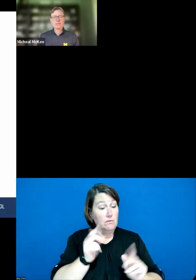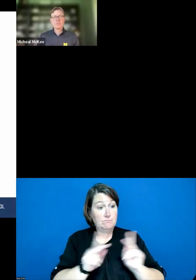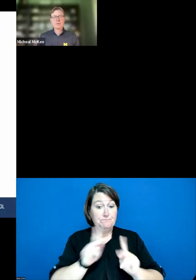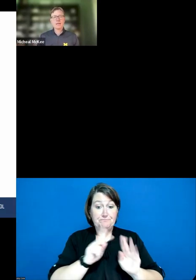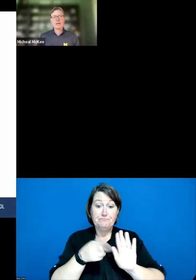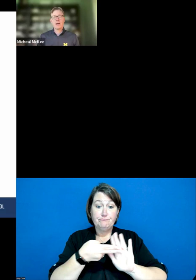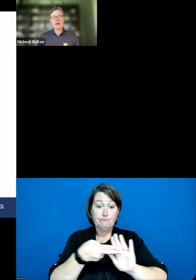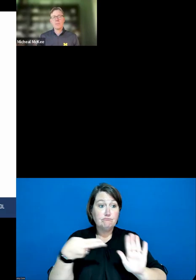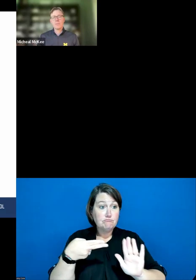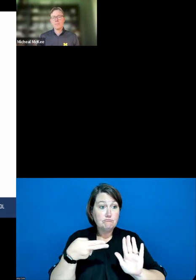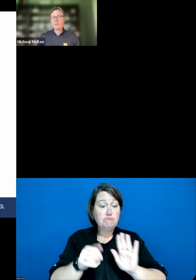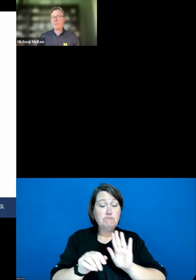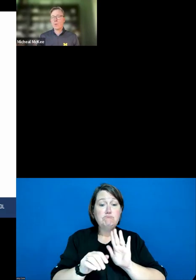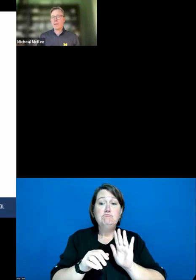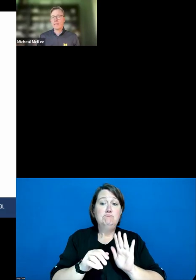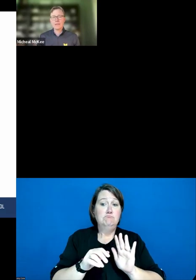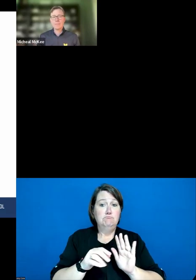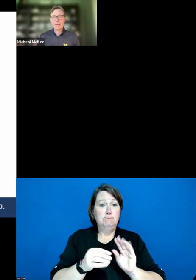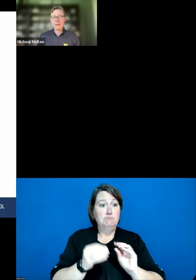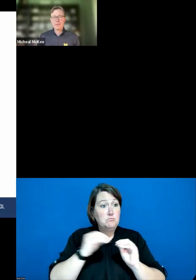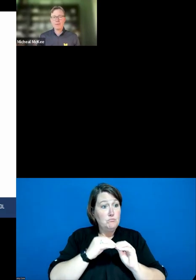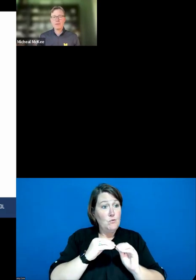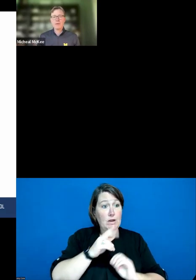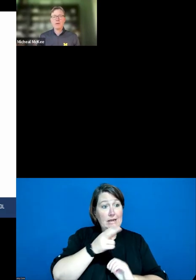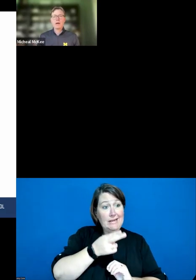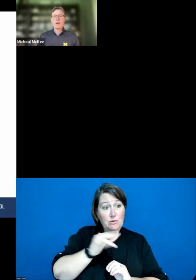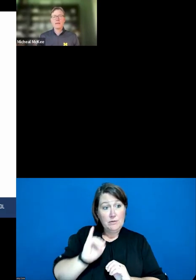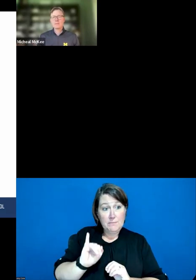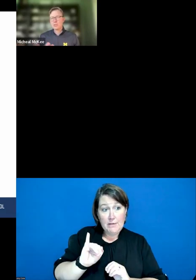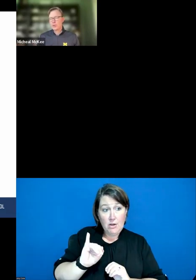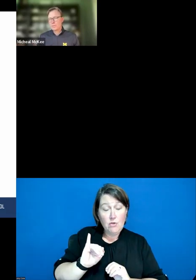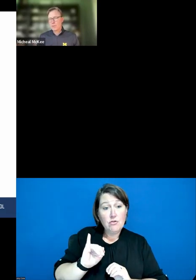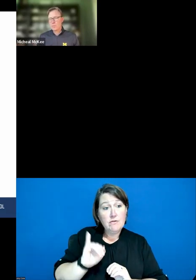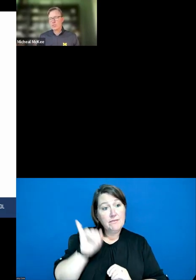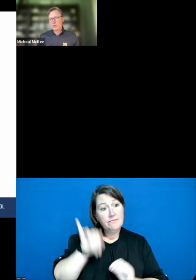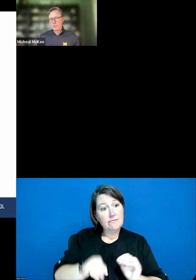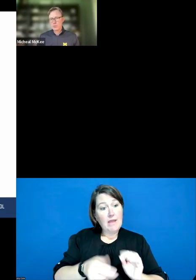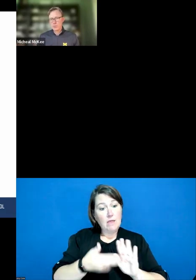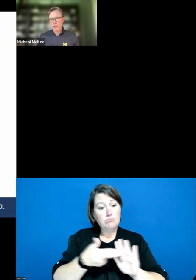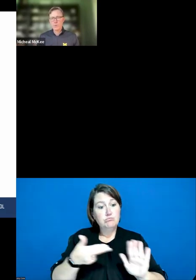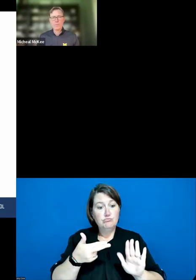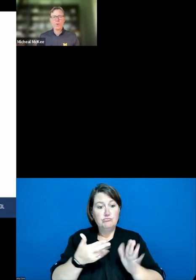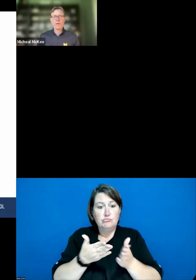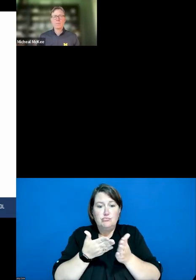actually being more hearing impaired. That's a term that we generally try to avoid,